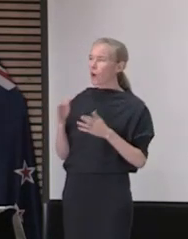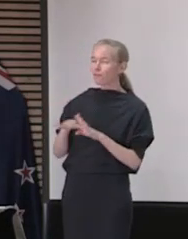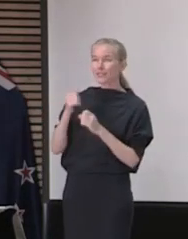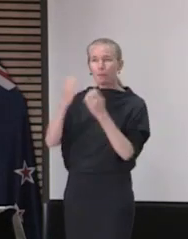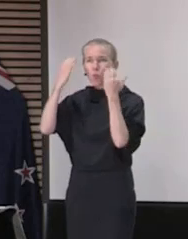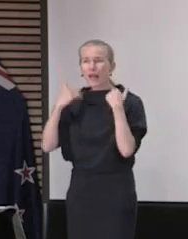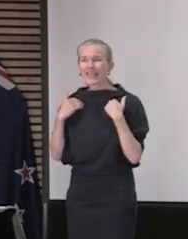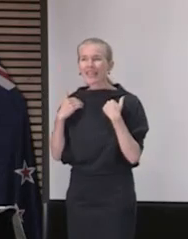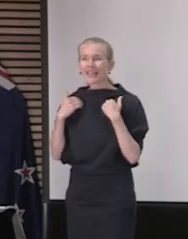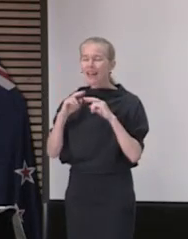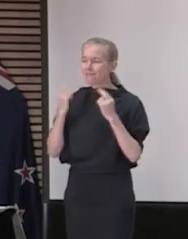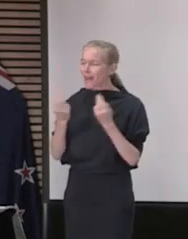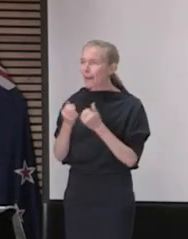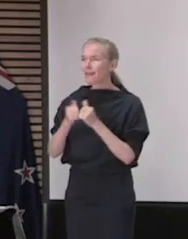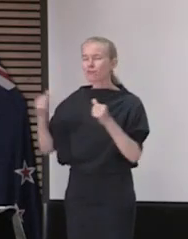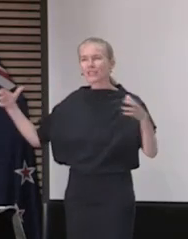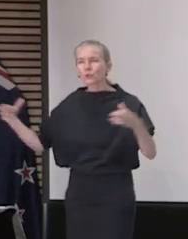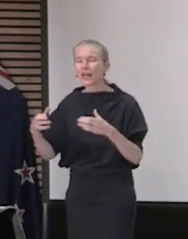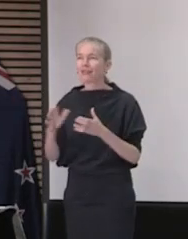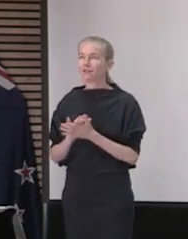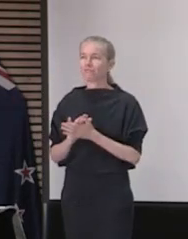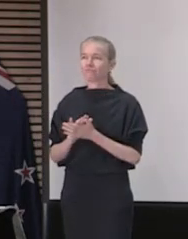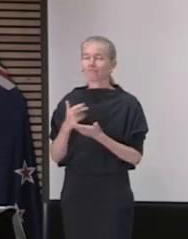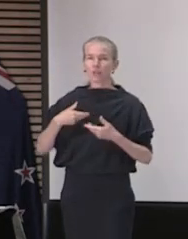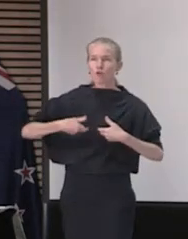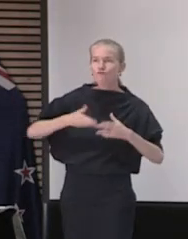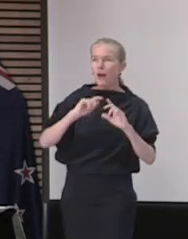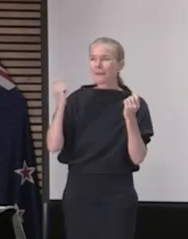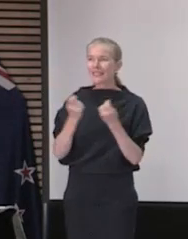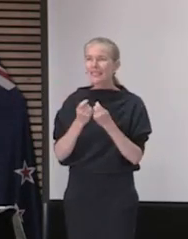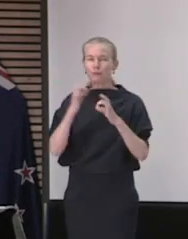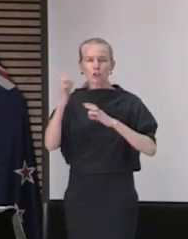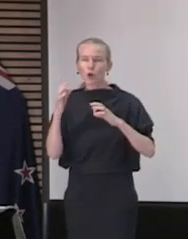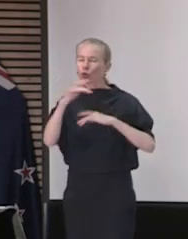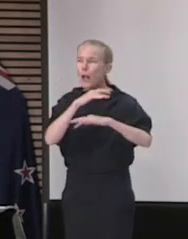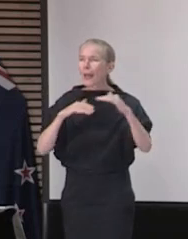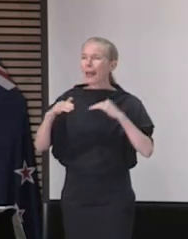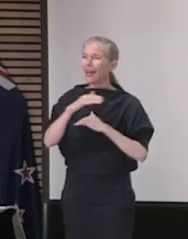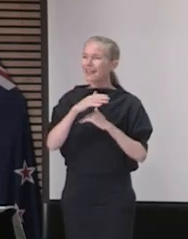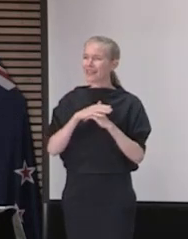They're rugby teams. They'resocial occasions, becausethat's when we really arephysically close to oneanother.